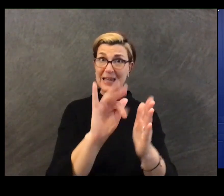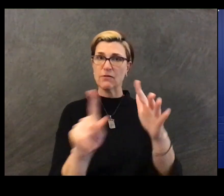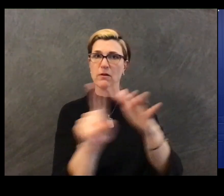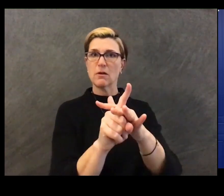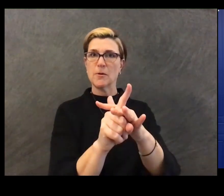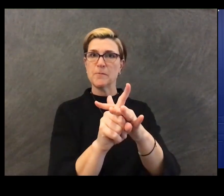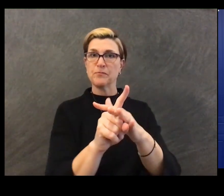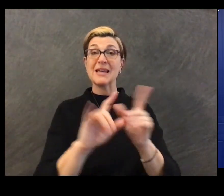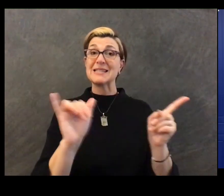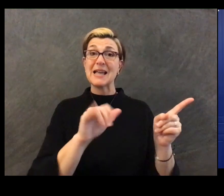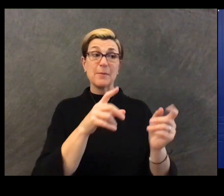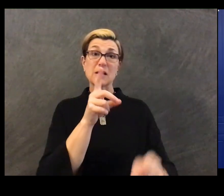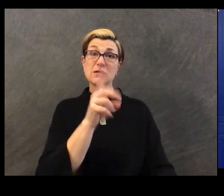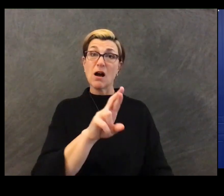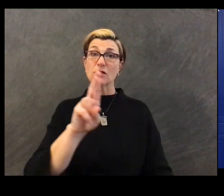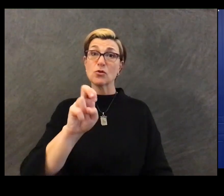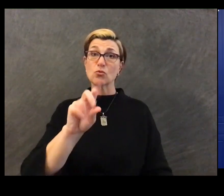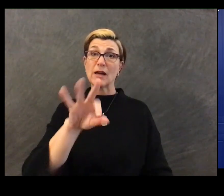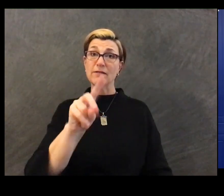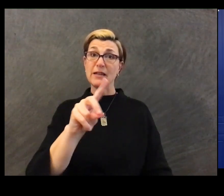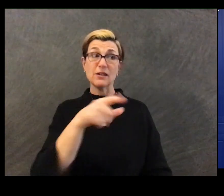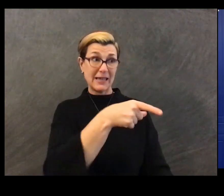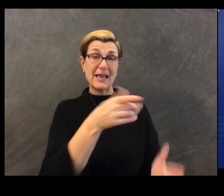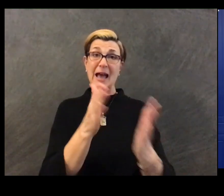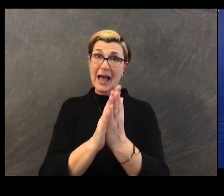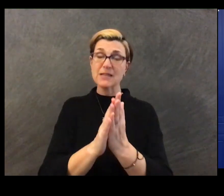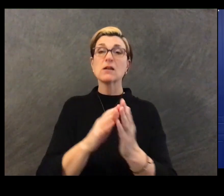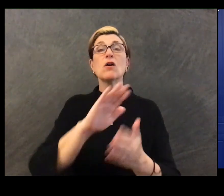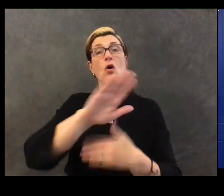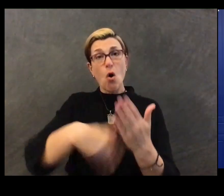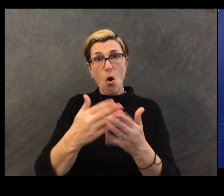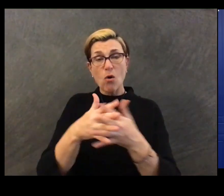every American to follow the guidelines he's saying please add to that